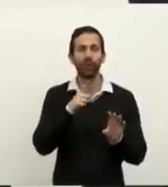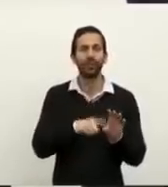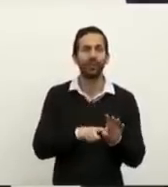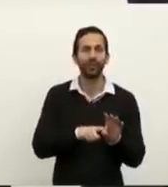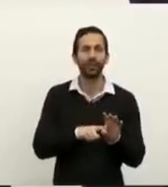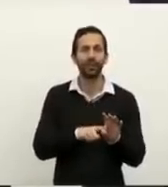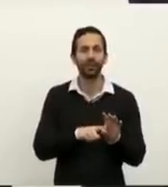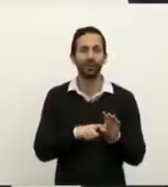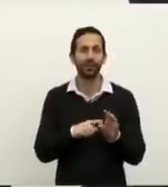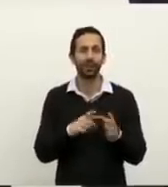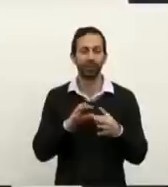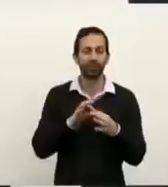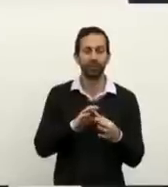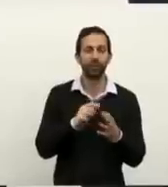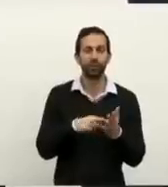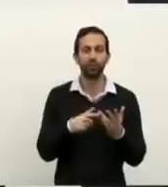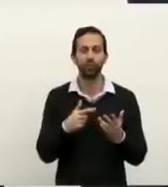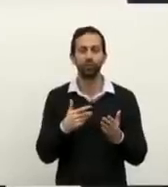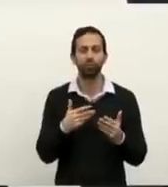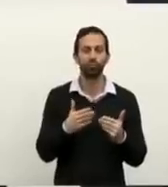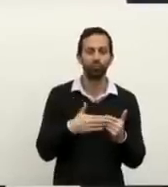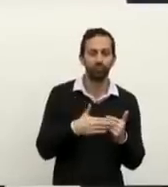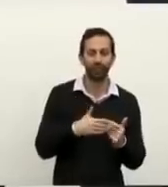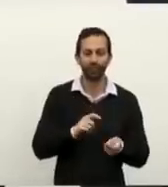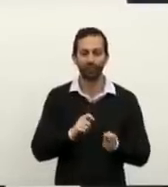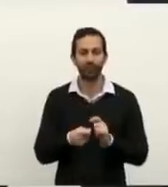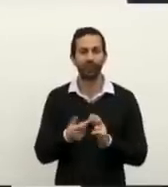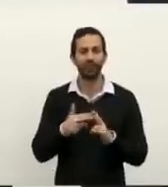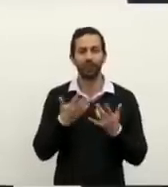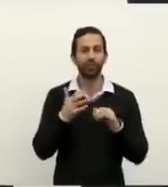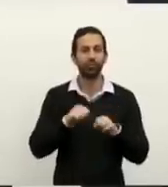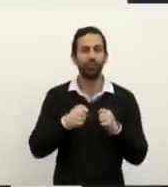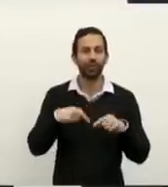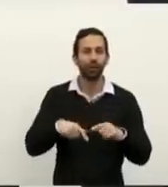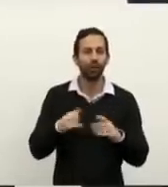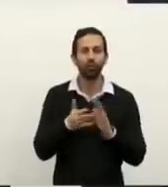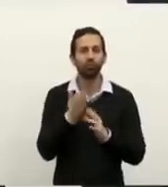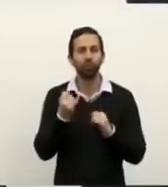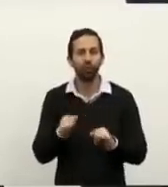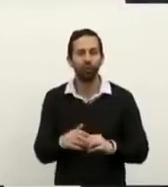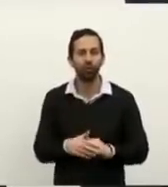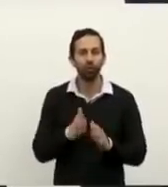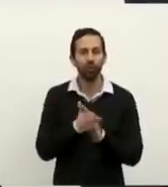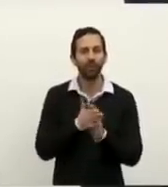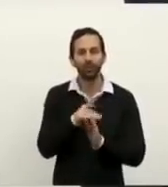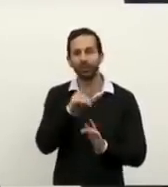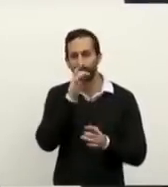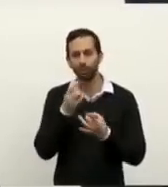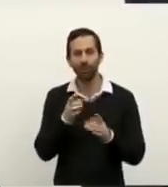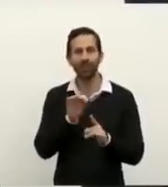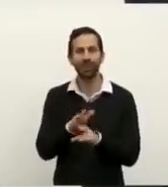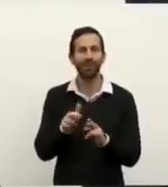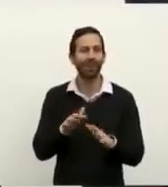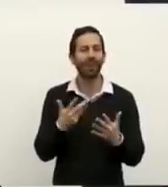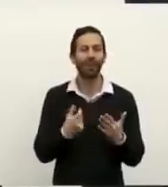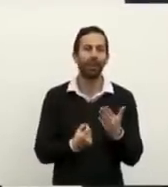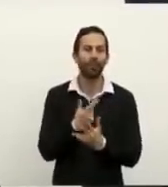to repairs and maintenance, for instance. So you could effectively prepare yourself, in case anything does happen through the year.